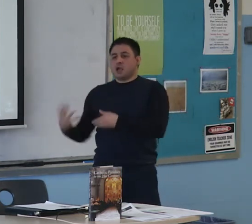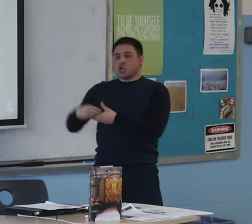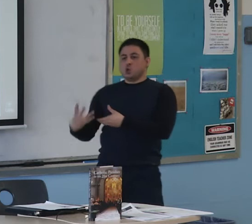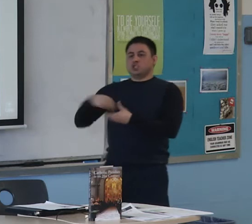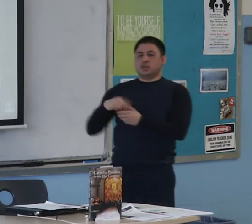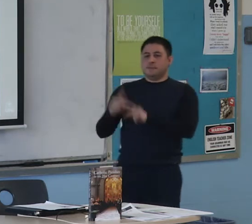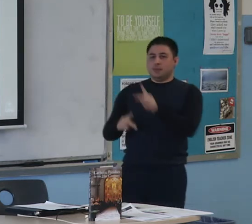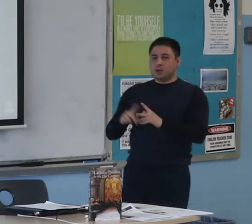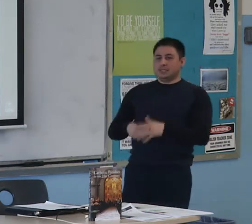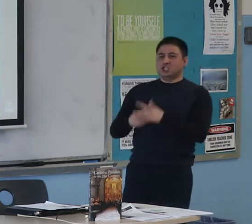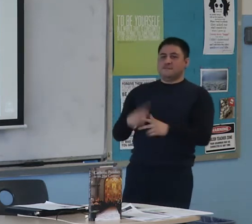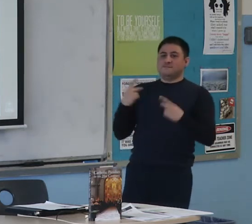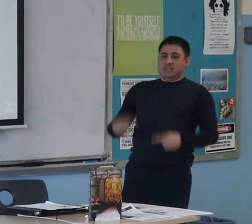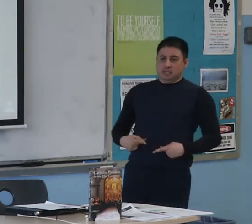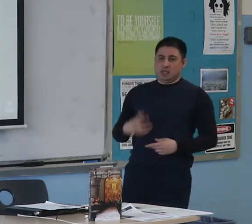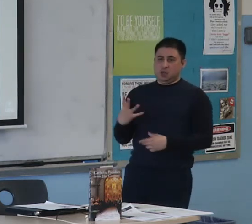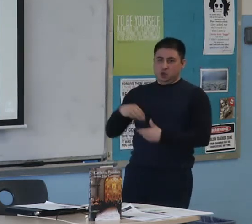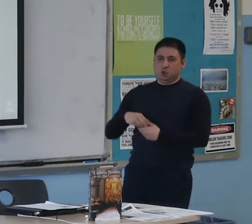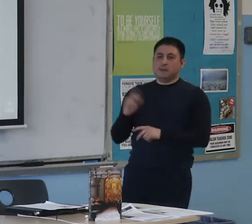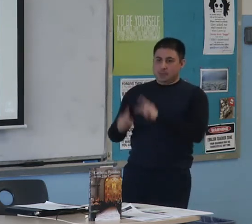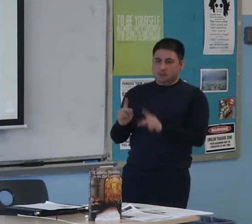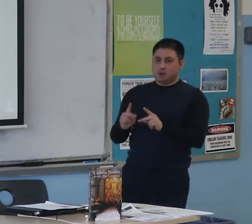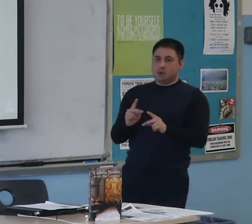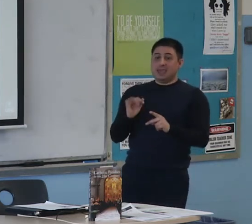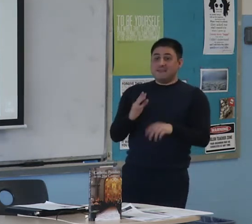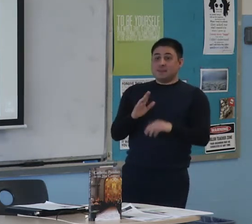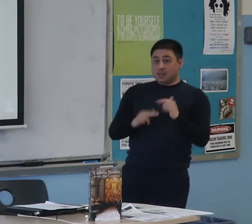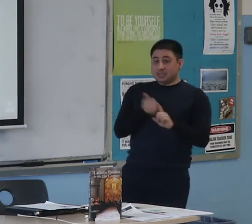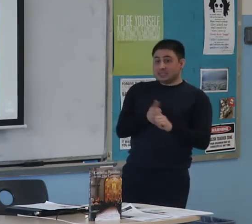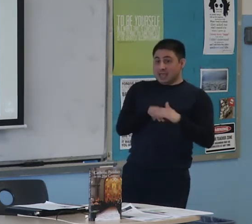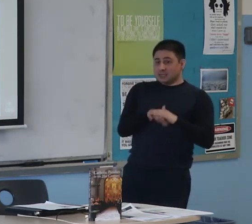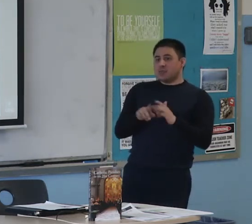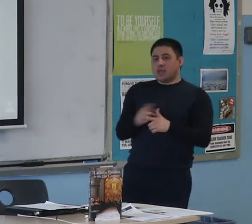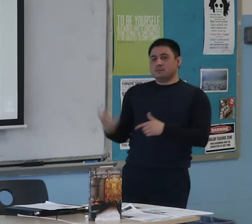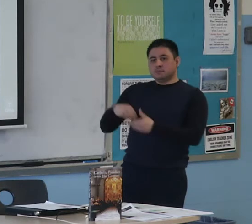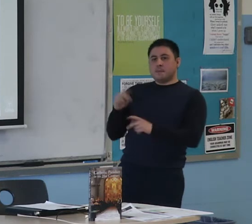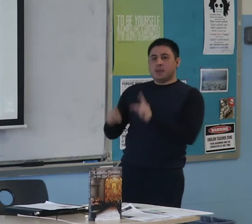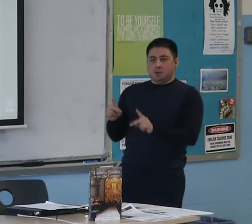initially physically inclusion, and with the greater inclusion you start to get